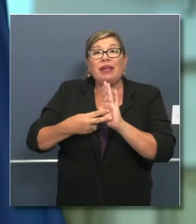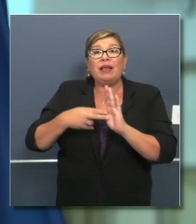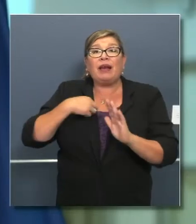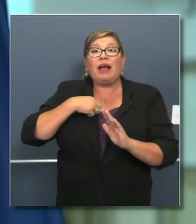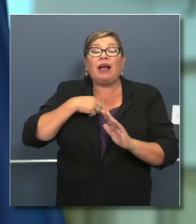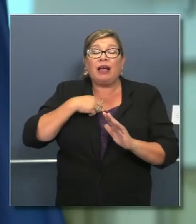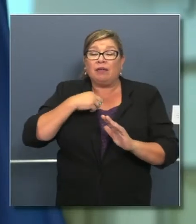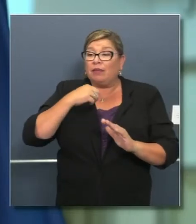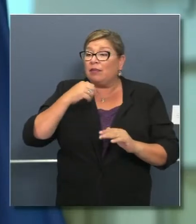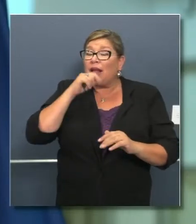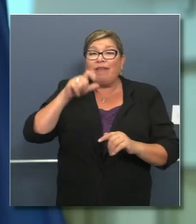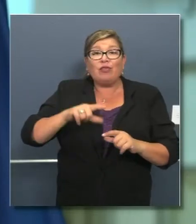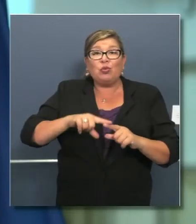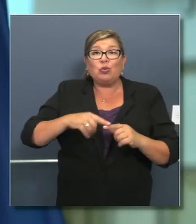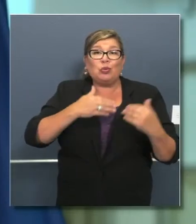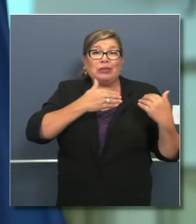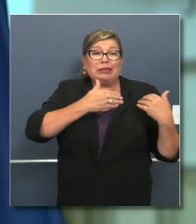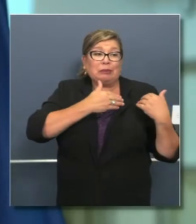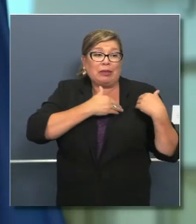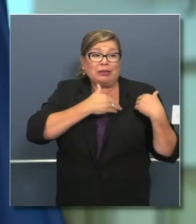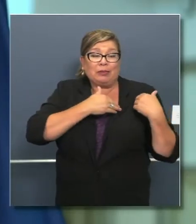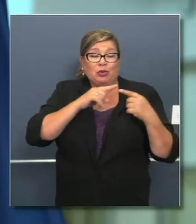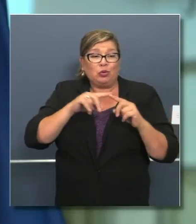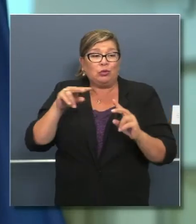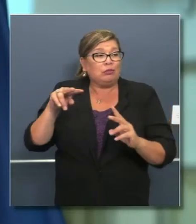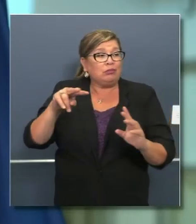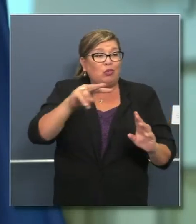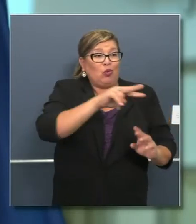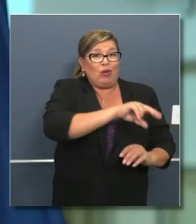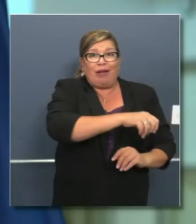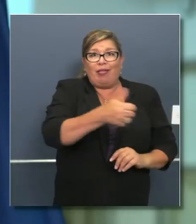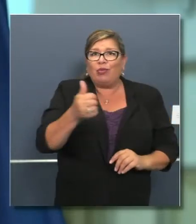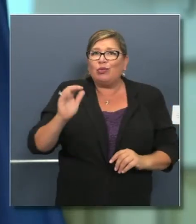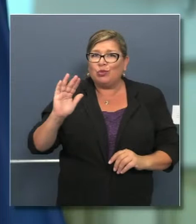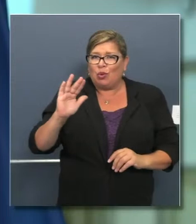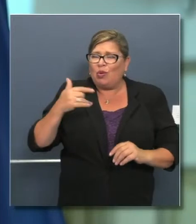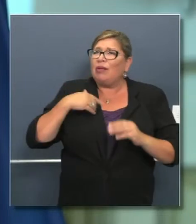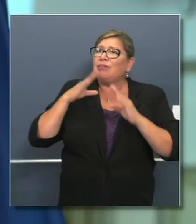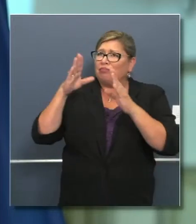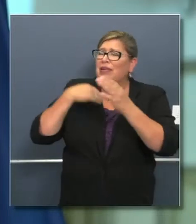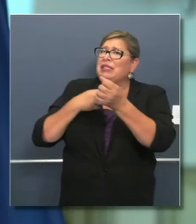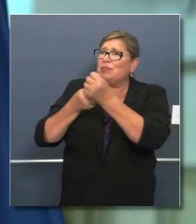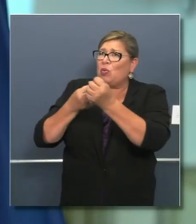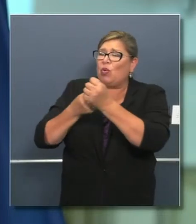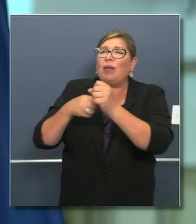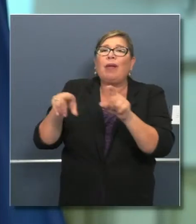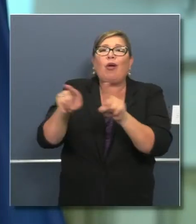responsibility or afford me my responsibility to learn more from the other side as well and